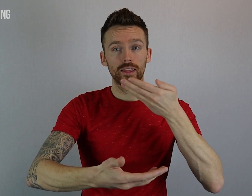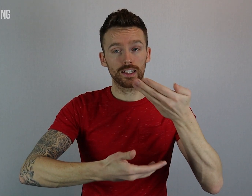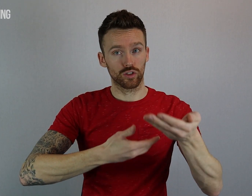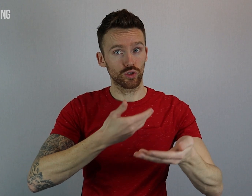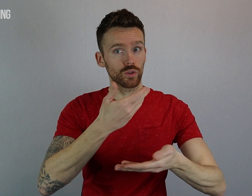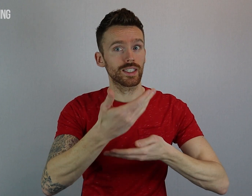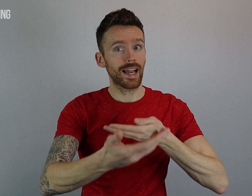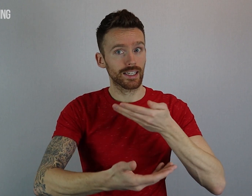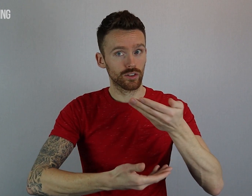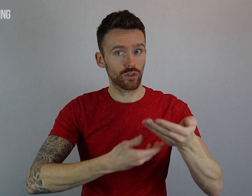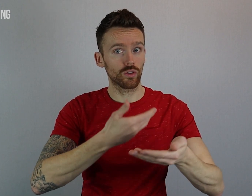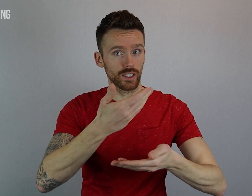that's you telling a story.